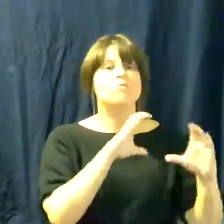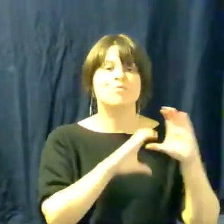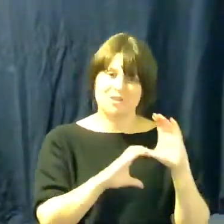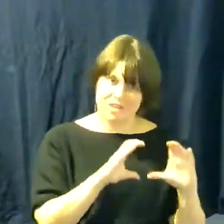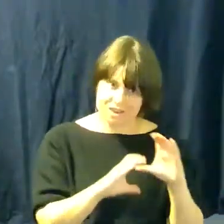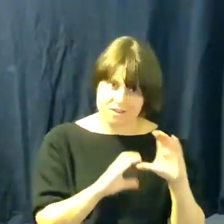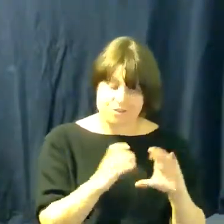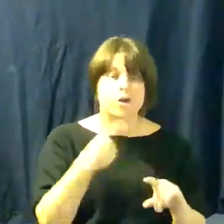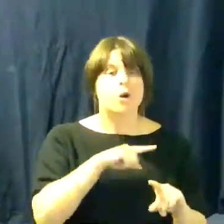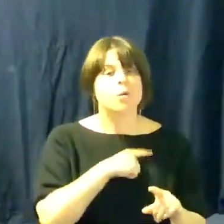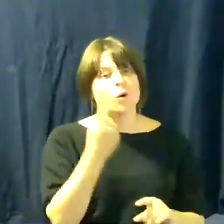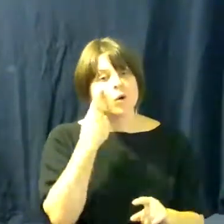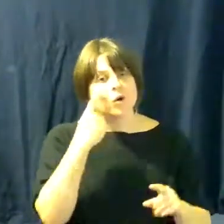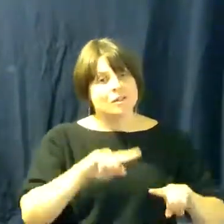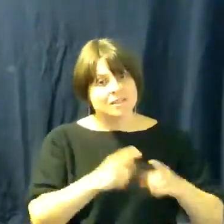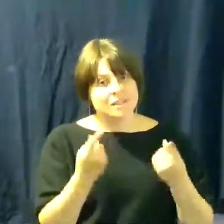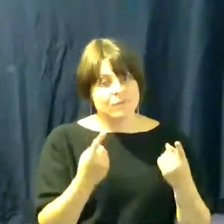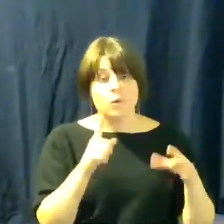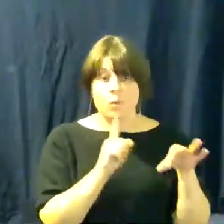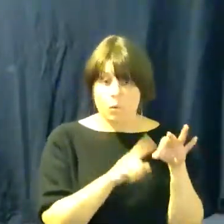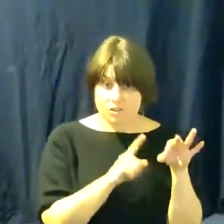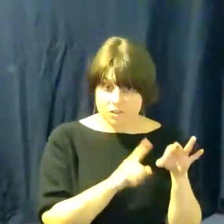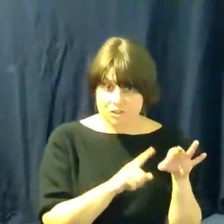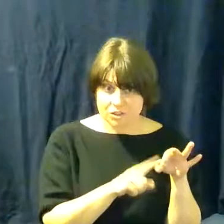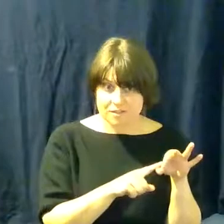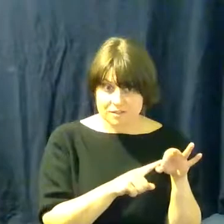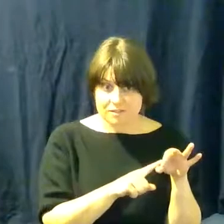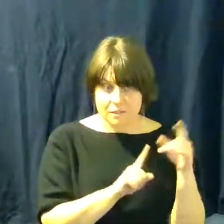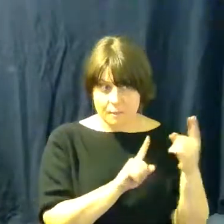key to any good mentoring partnership is all about